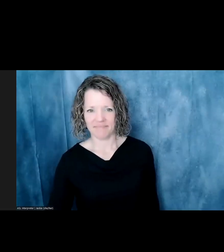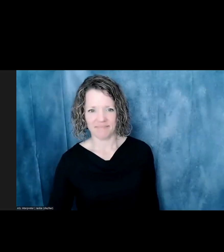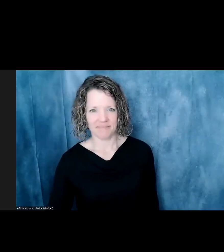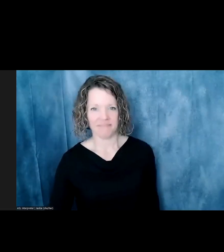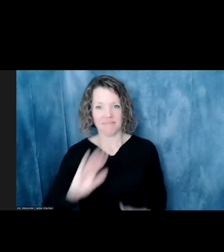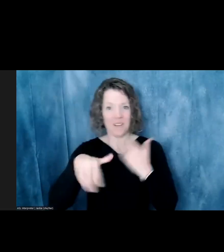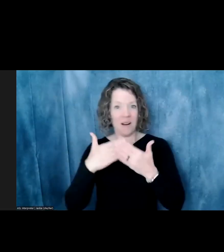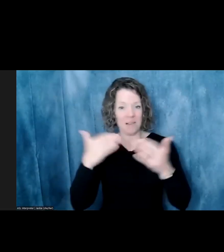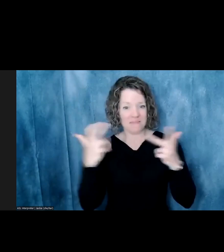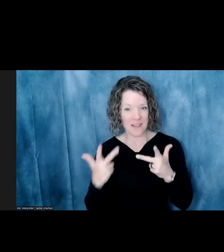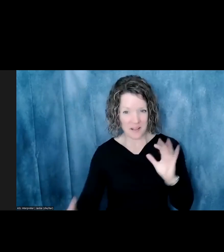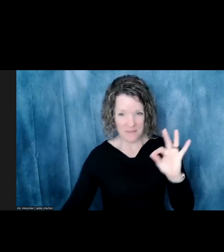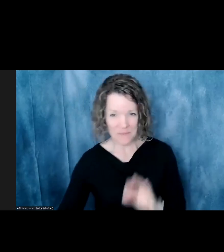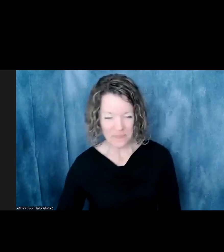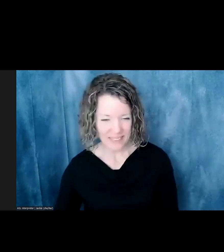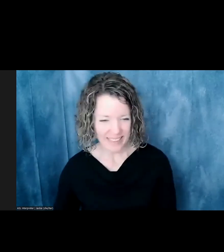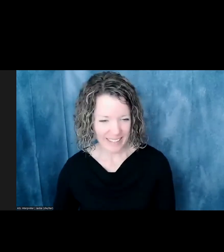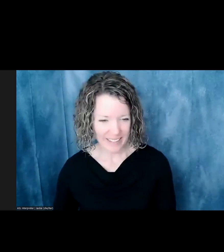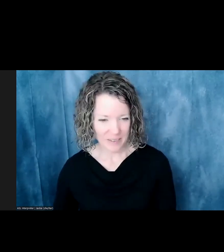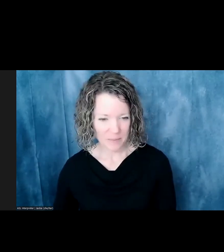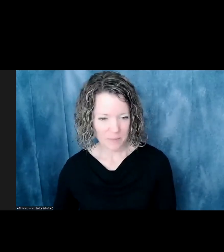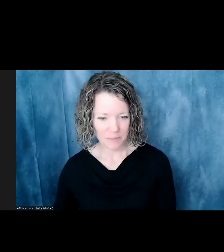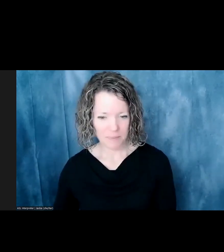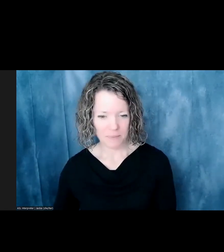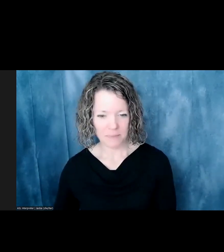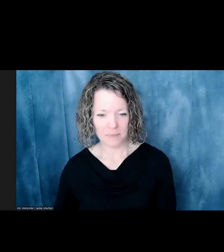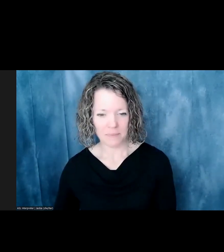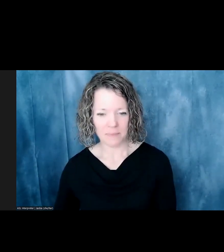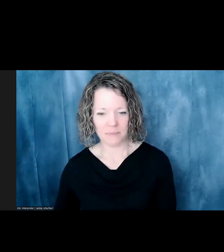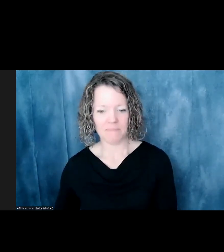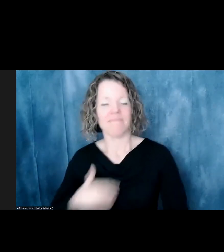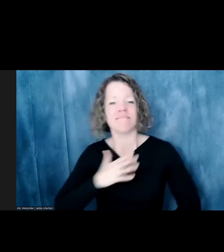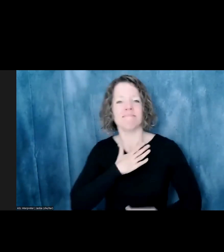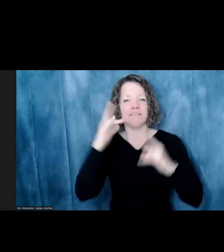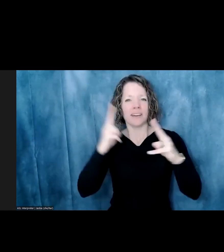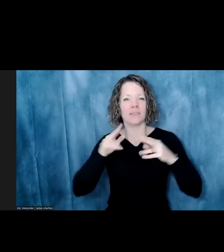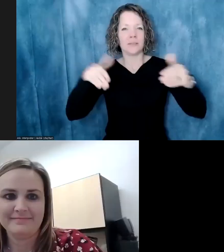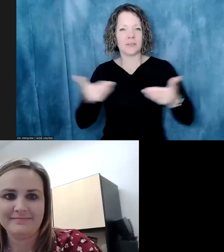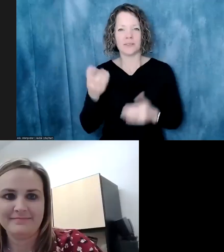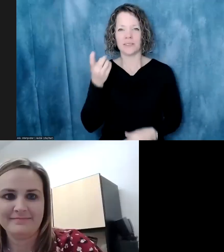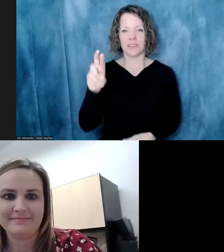It is my pleasure to introduce Dr. Lourah Kelly for the next presentation. Dr. Lourah Kelly is